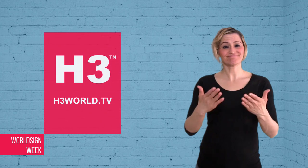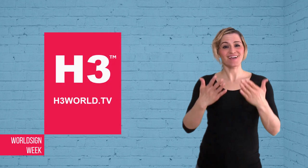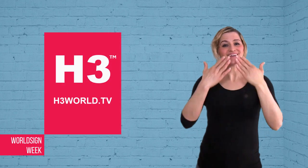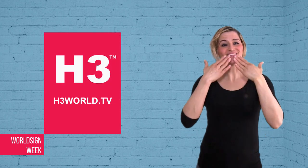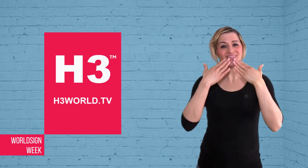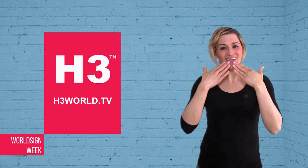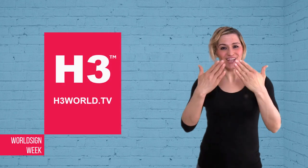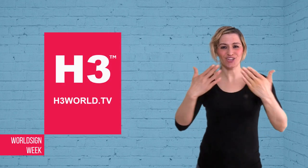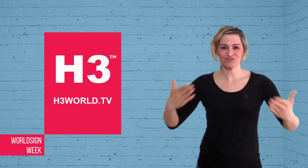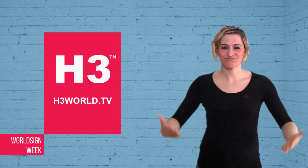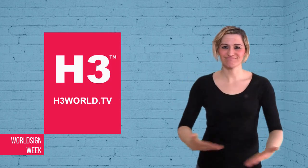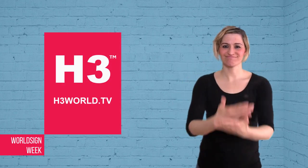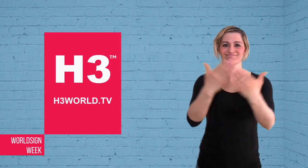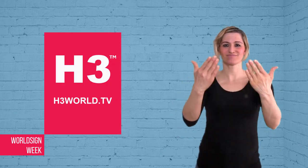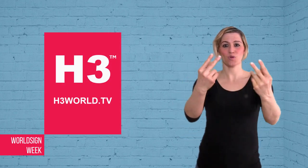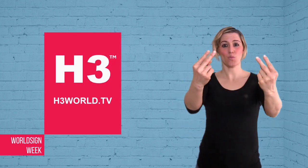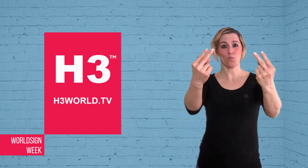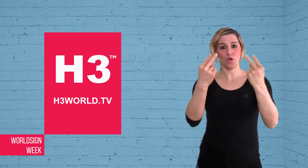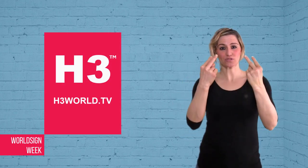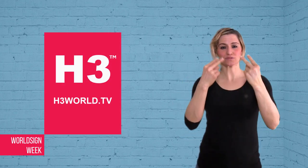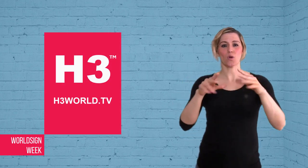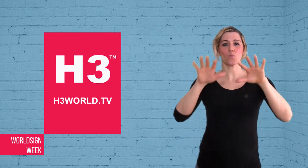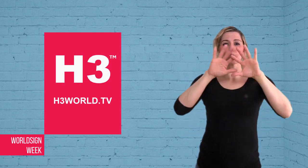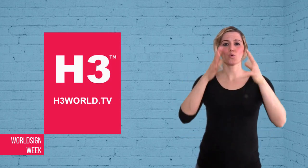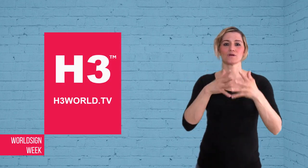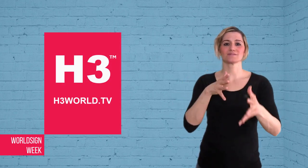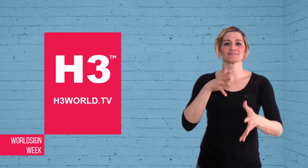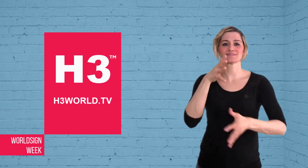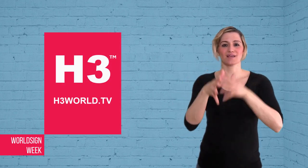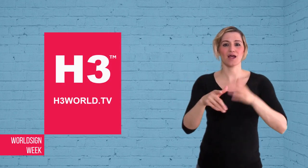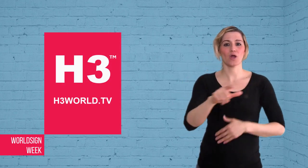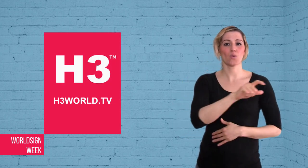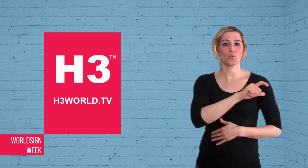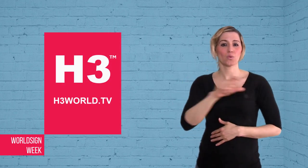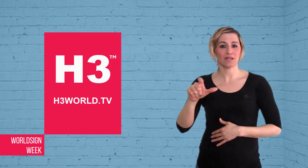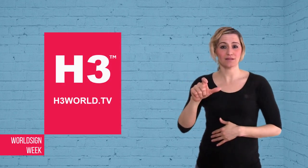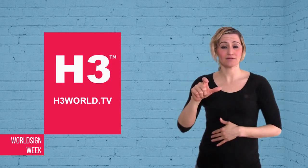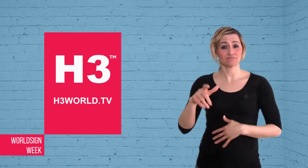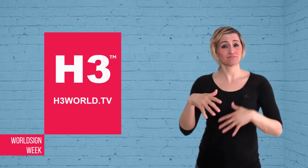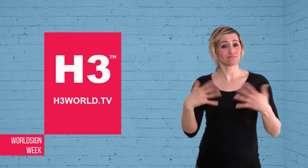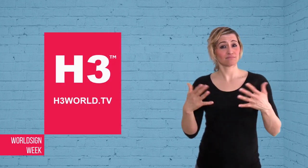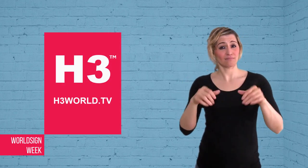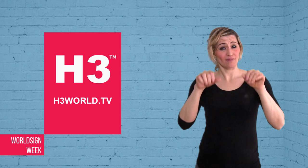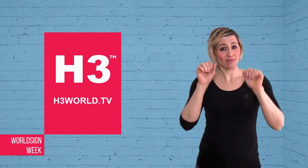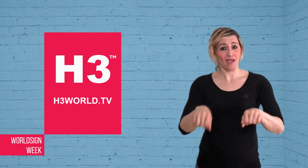Thank you for watching WorldSign Week,